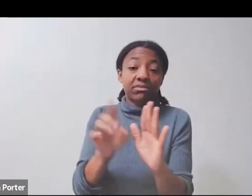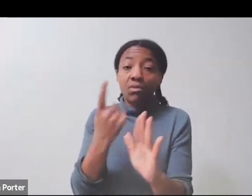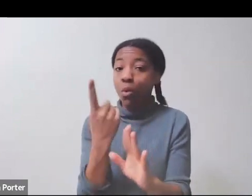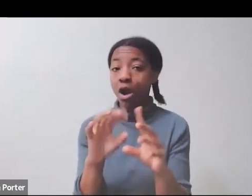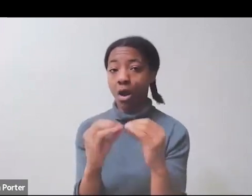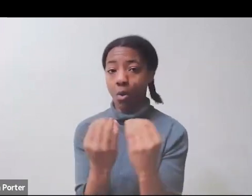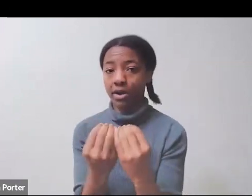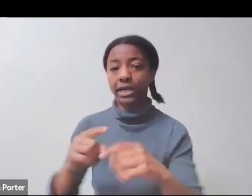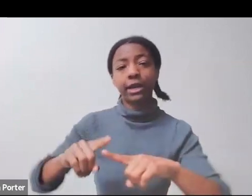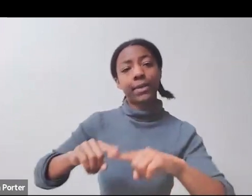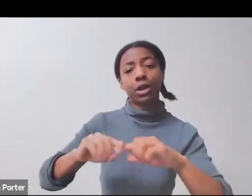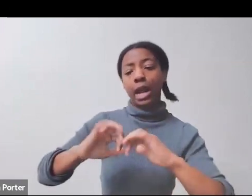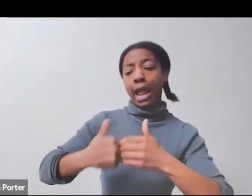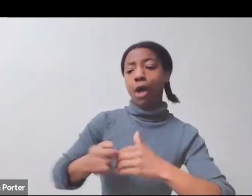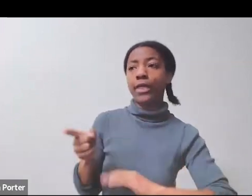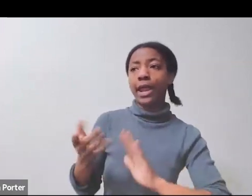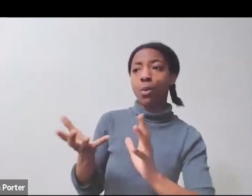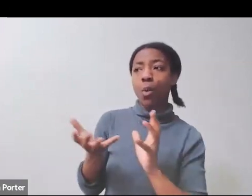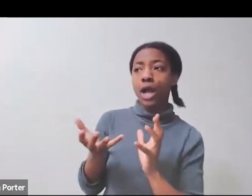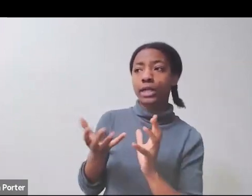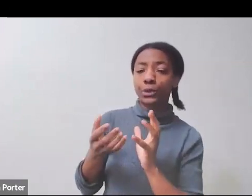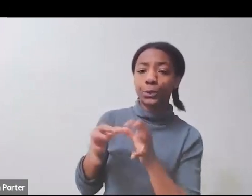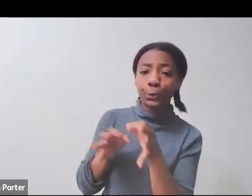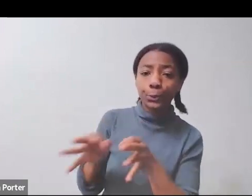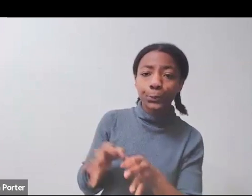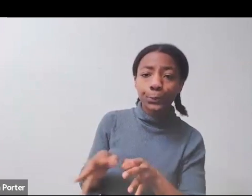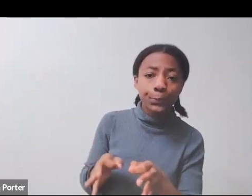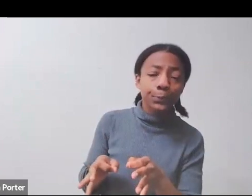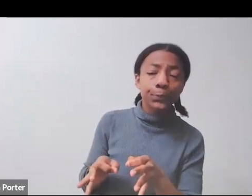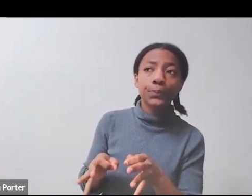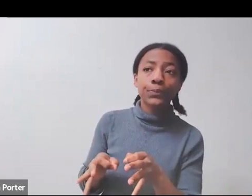Do you and your colleagues tend to decide one way